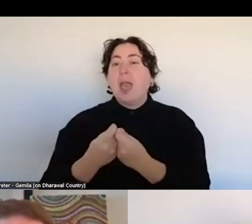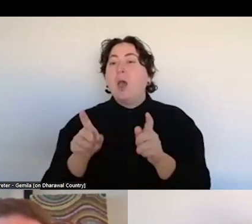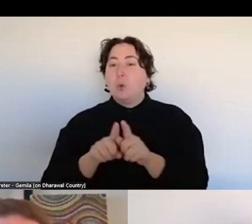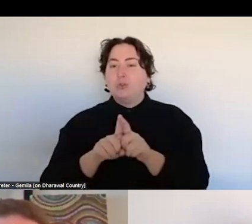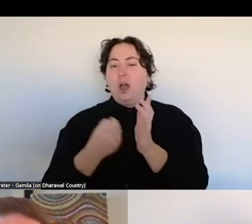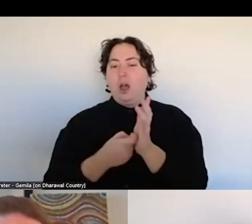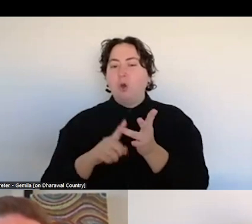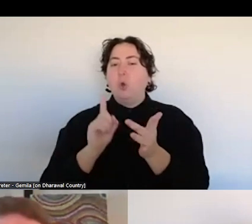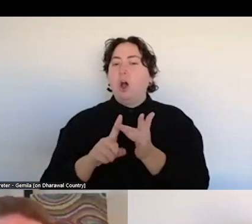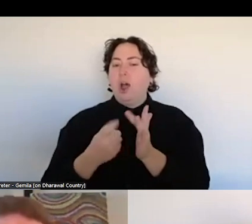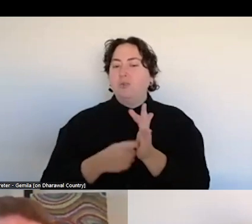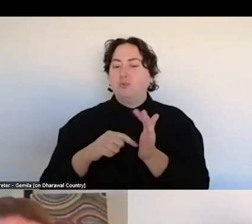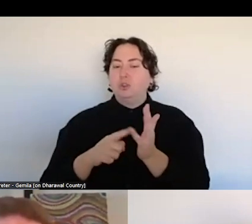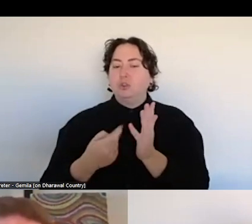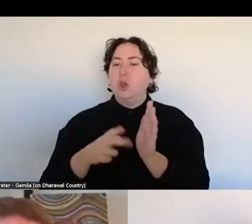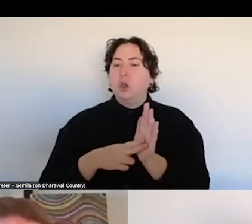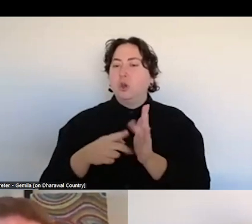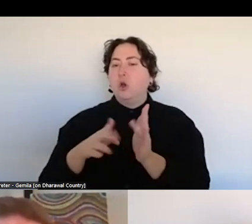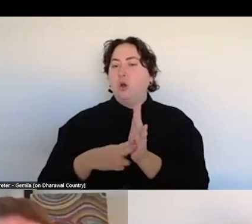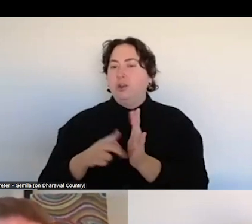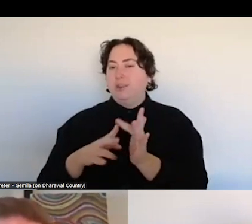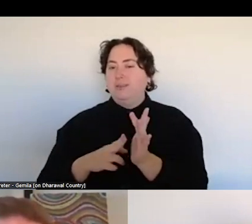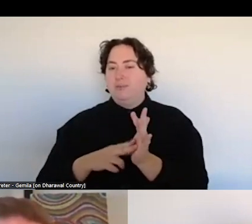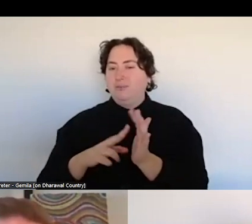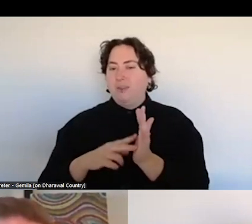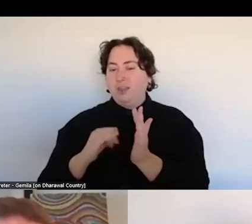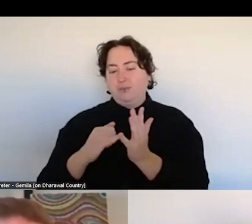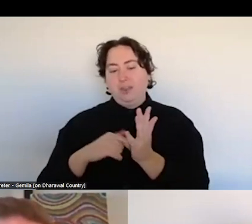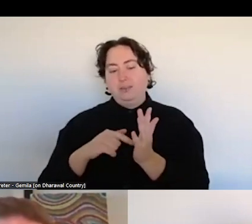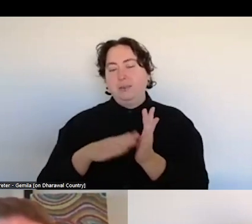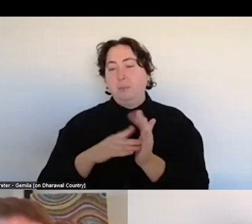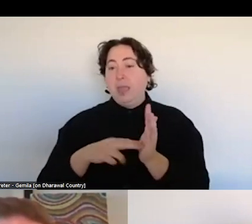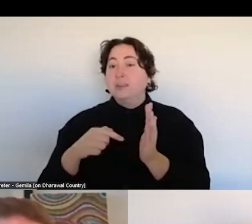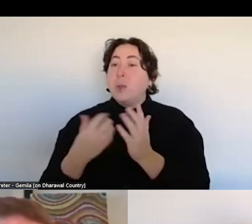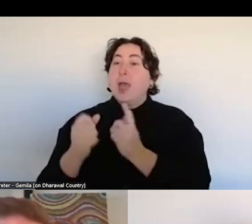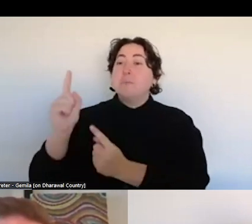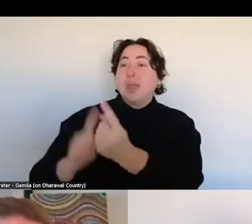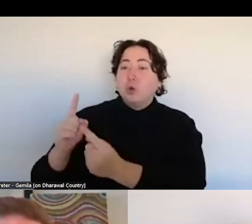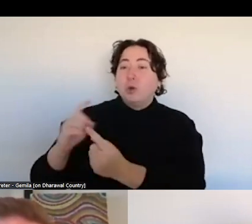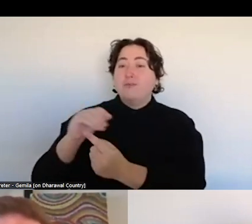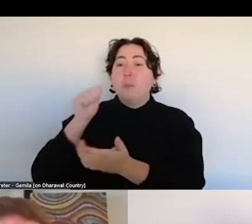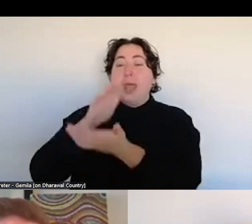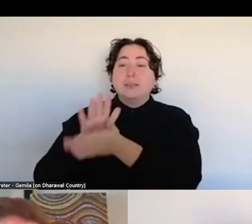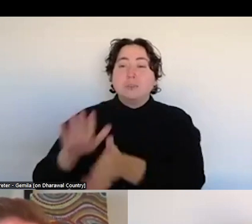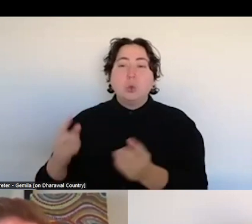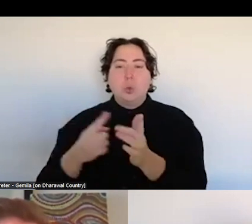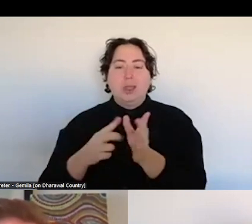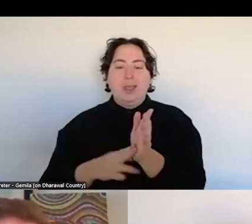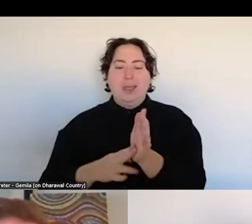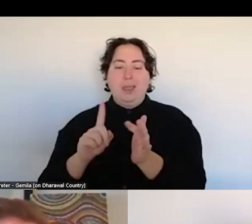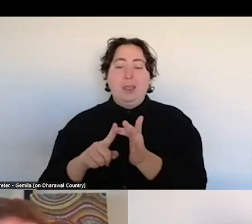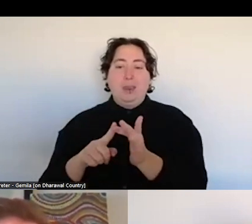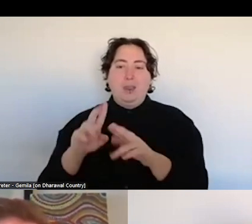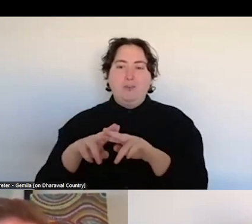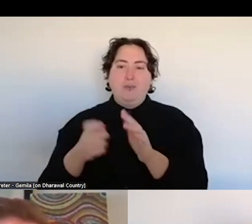And with mentoring from experts, we had and Frankenburg, our mentor and we had guidance